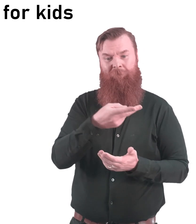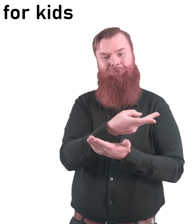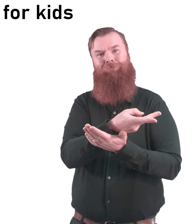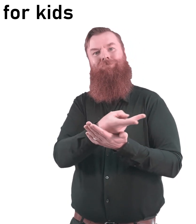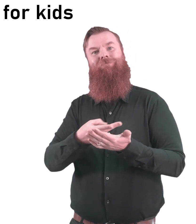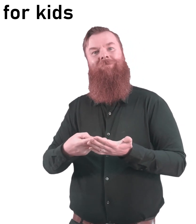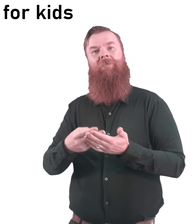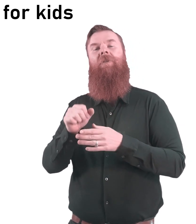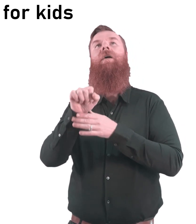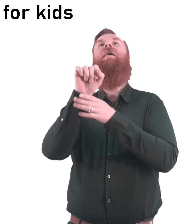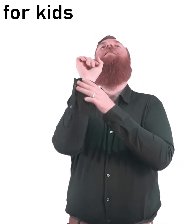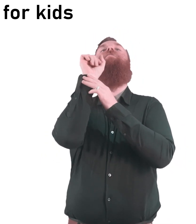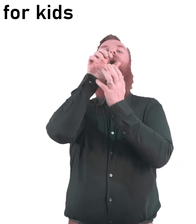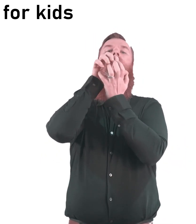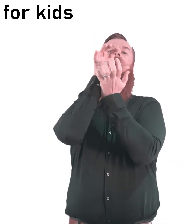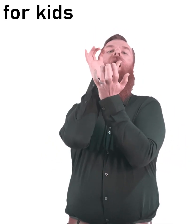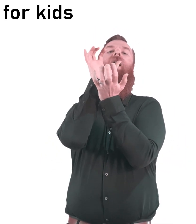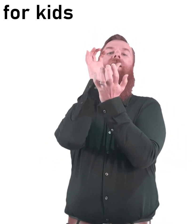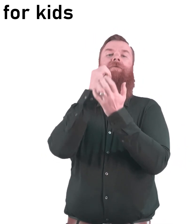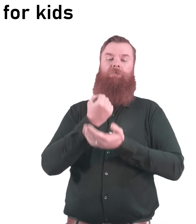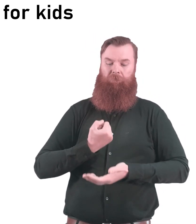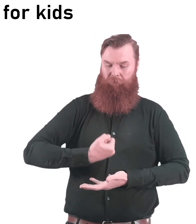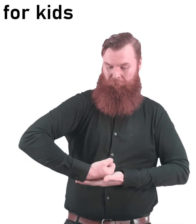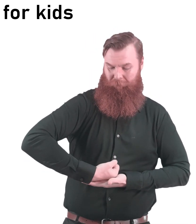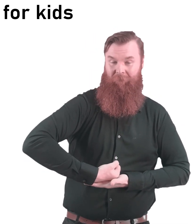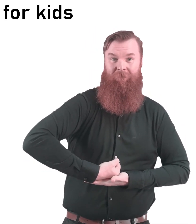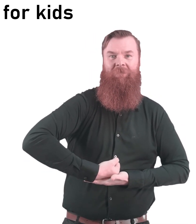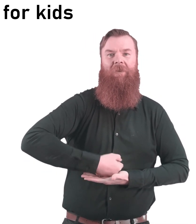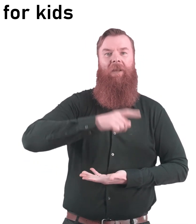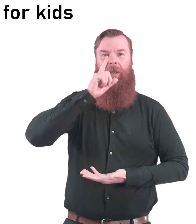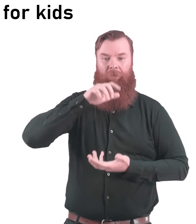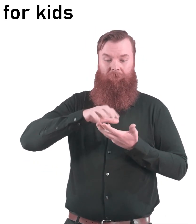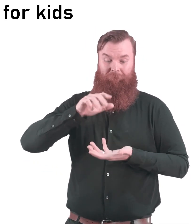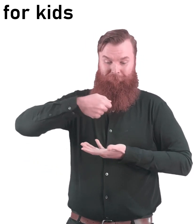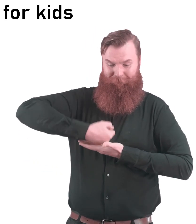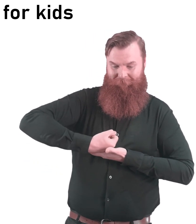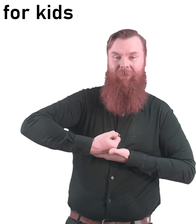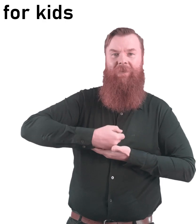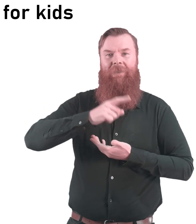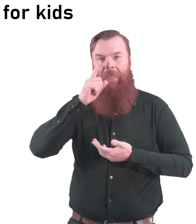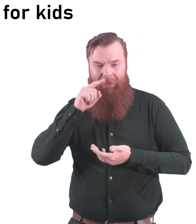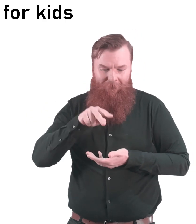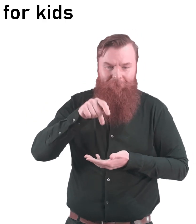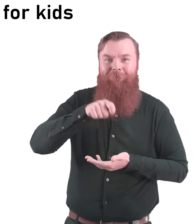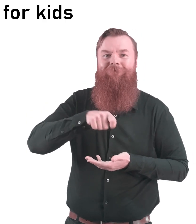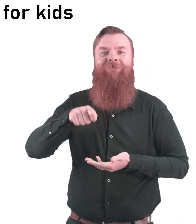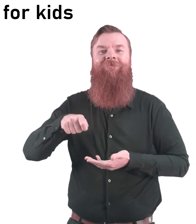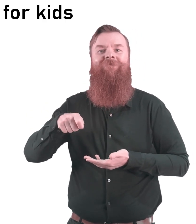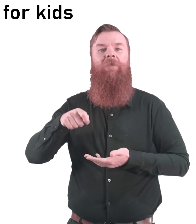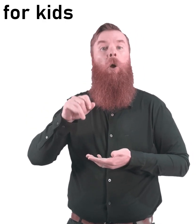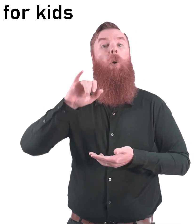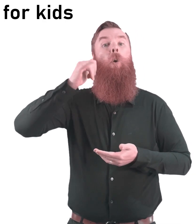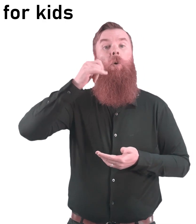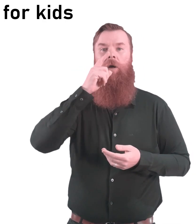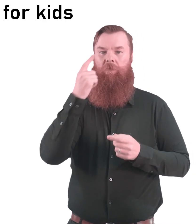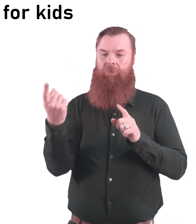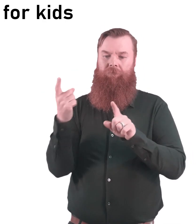It may be helpful to have your child lying down with their head on your lap. This can help you to see and reach into their mouth.